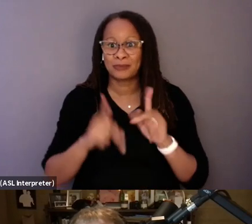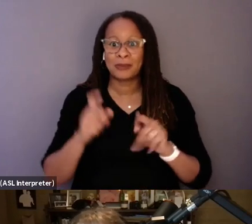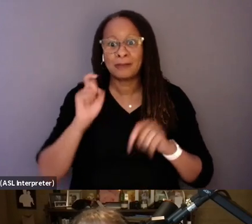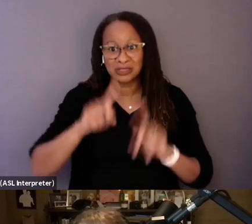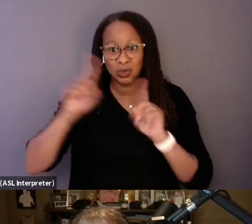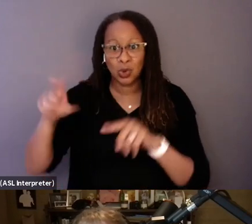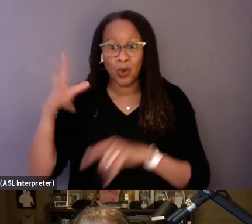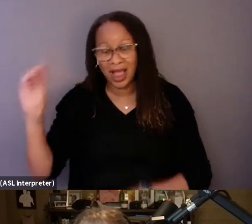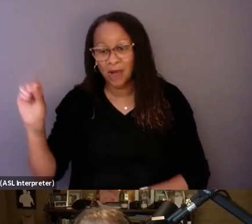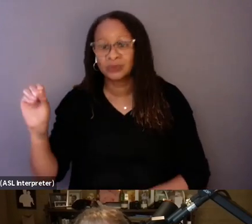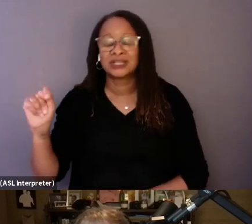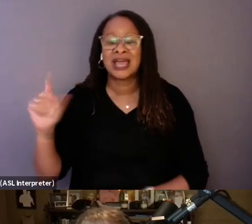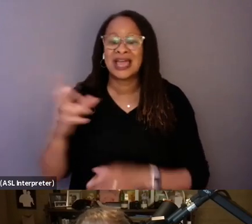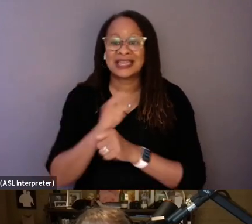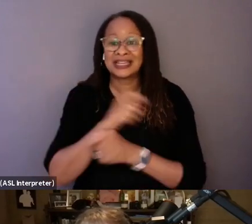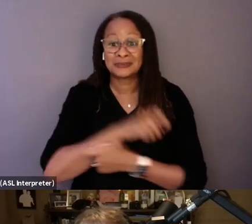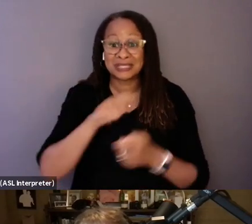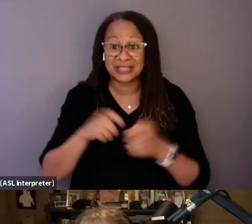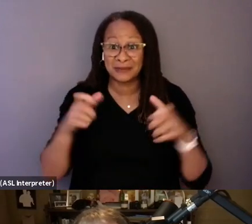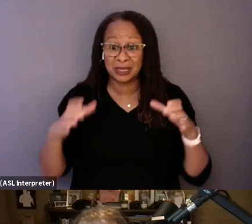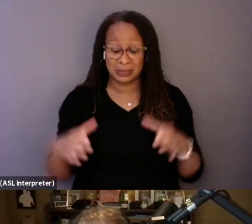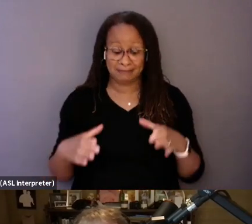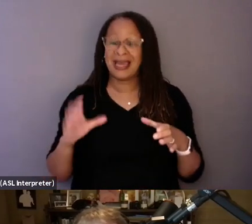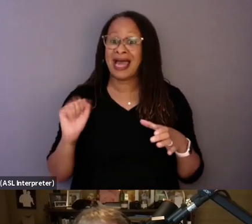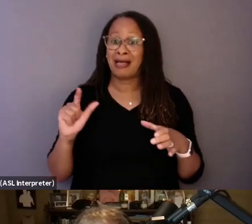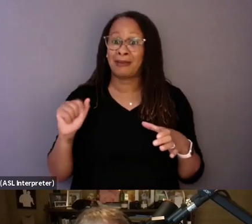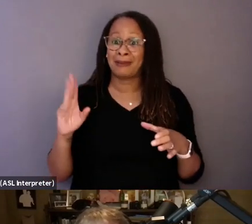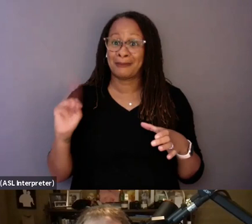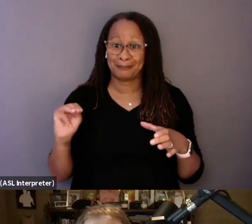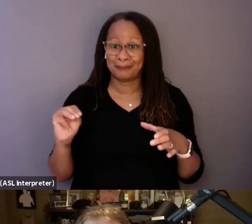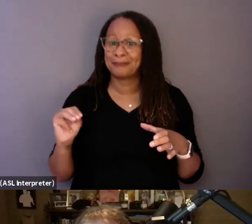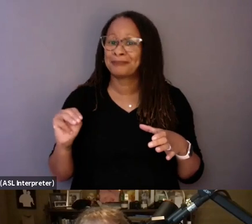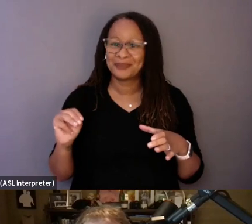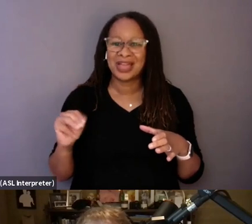and get a specific record album. It didn't just... You weren't standing still while